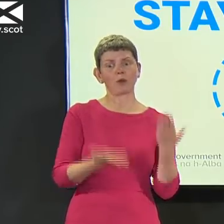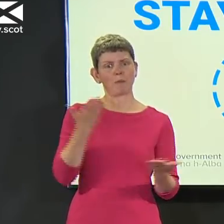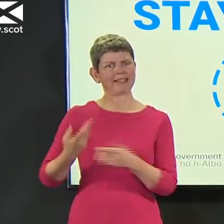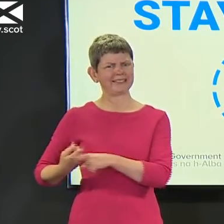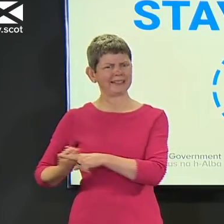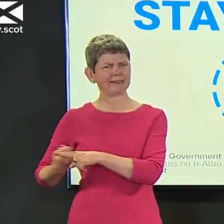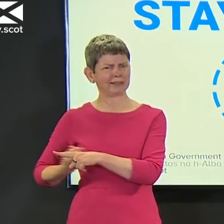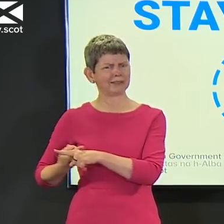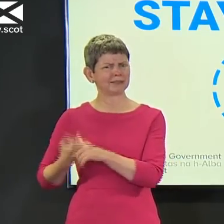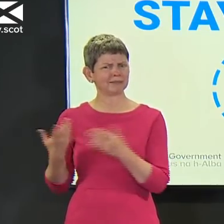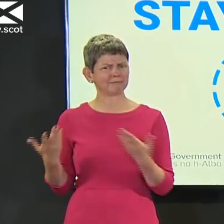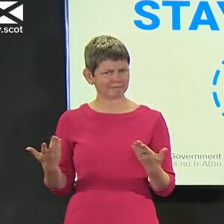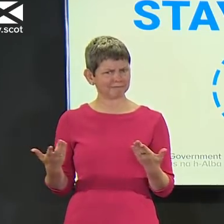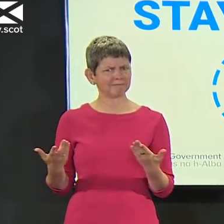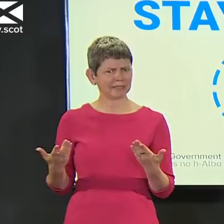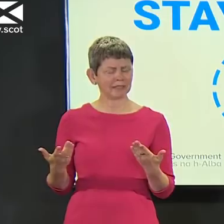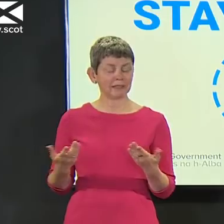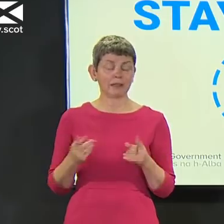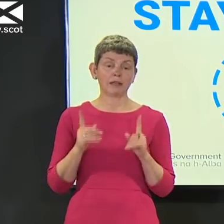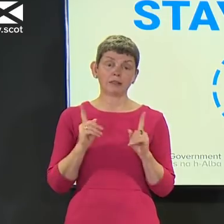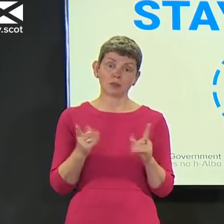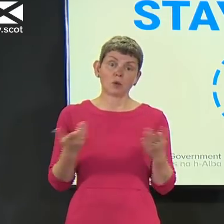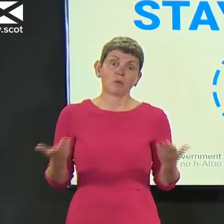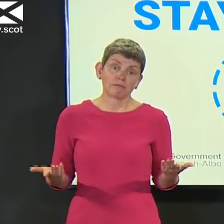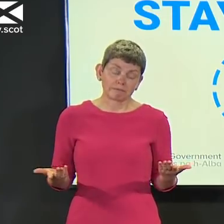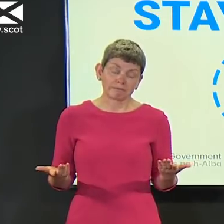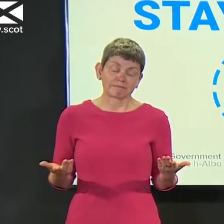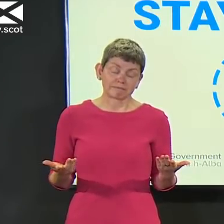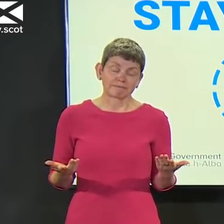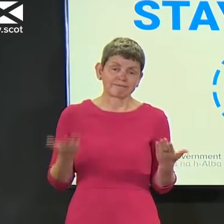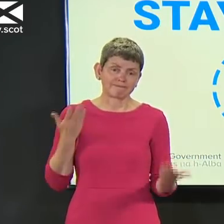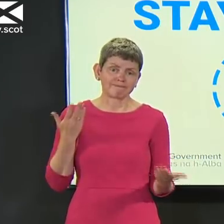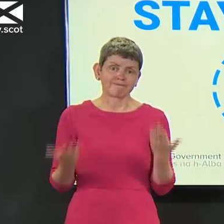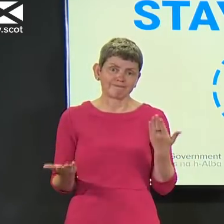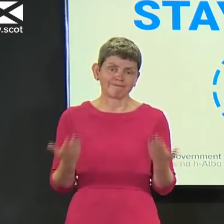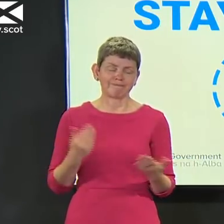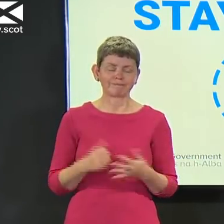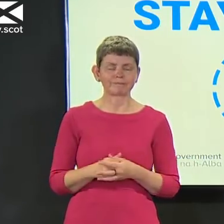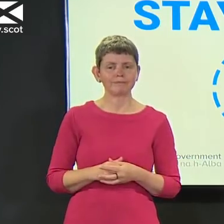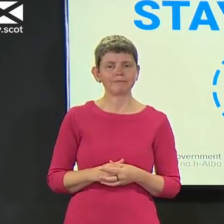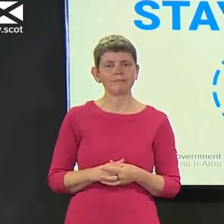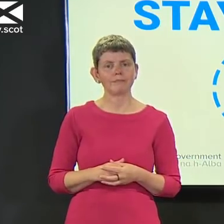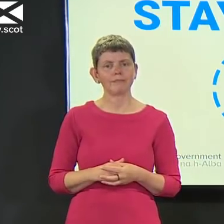England for the next three weeks so these are our swings and roundabouts why are we taking a further